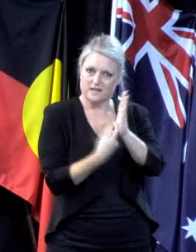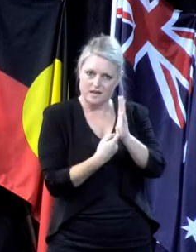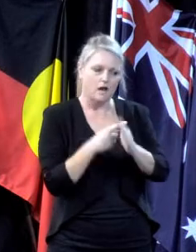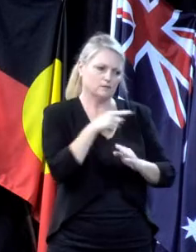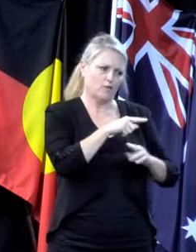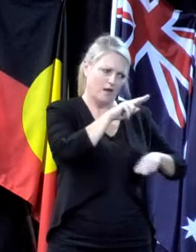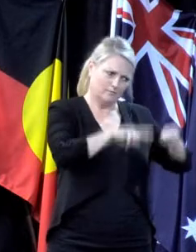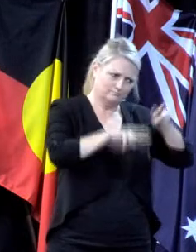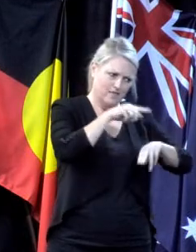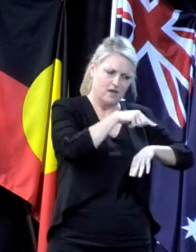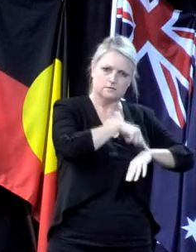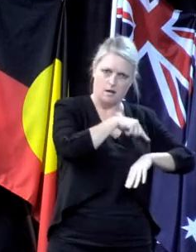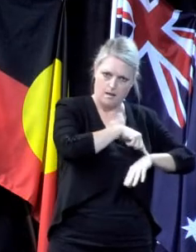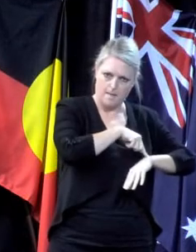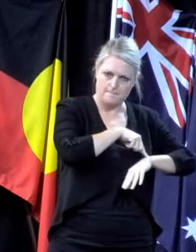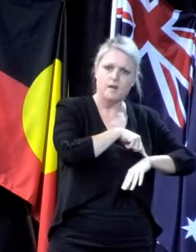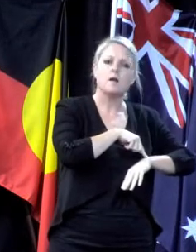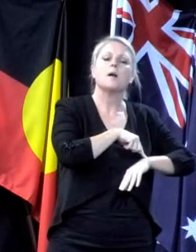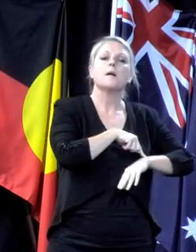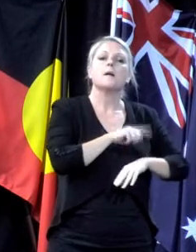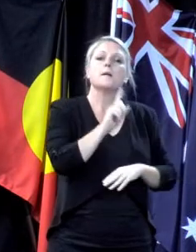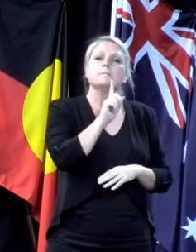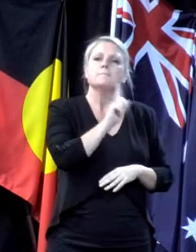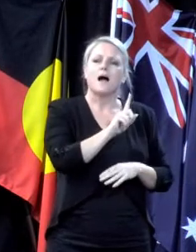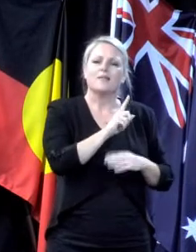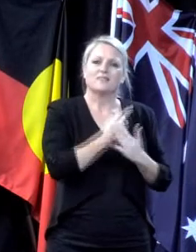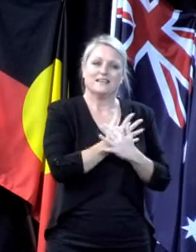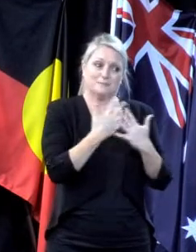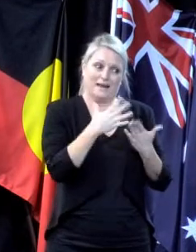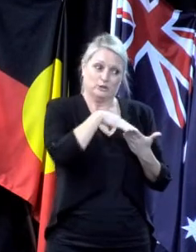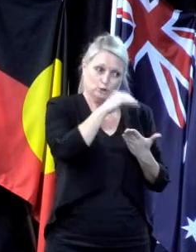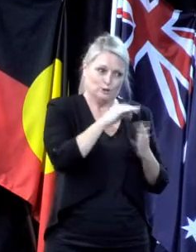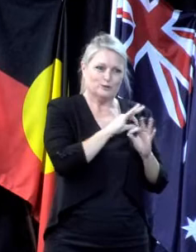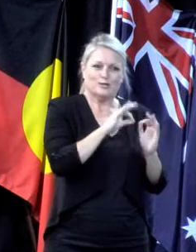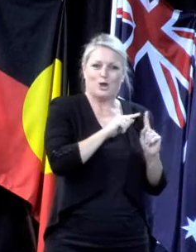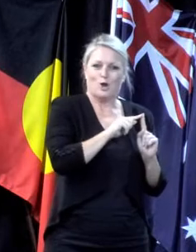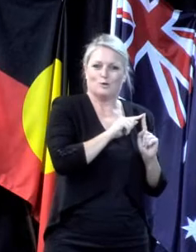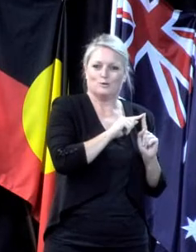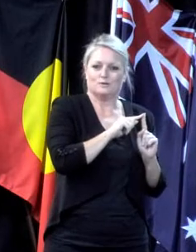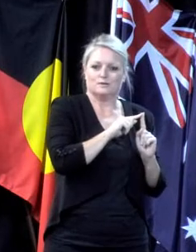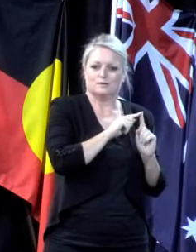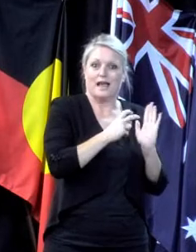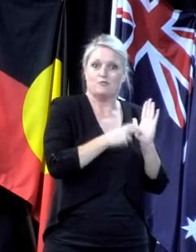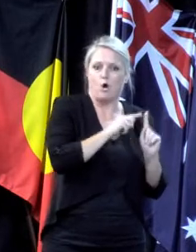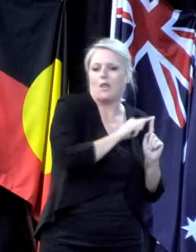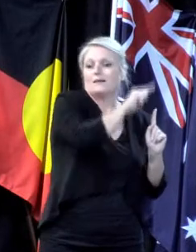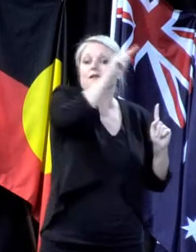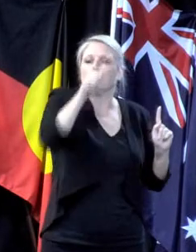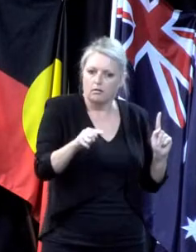and you have many students at your school that don’t enroll until the first eight days of the school year.